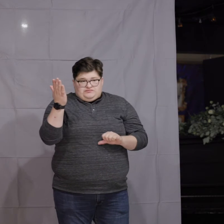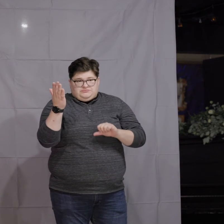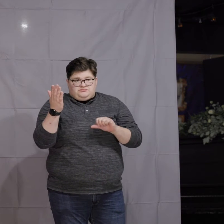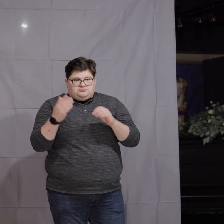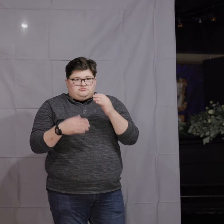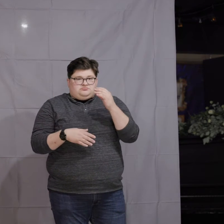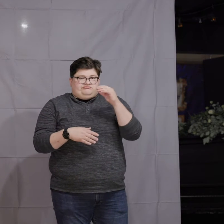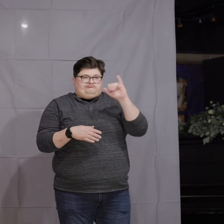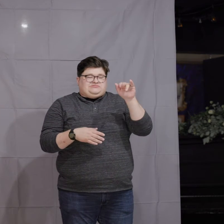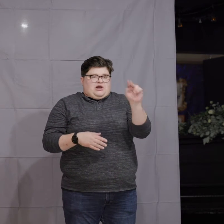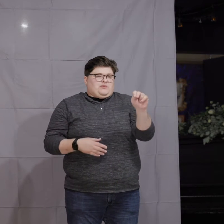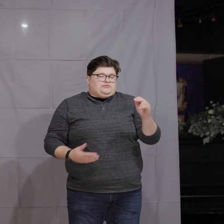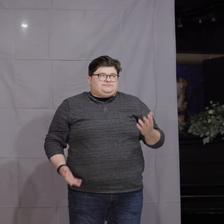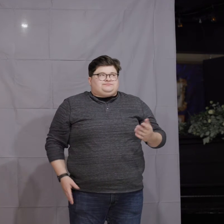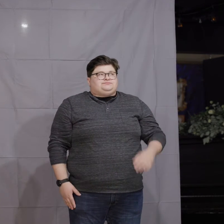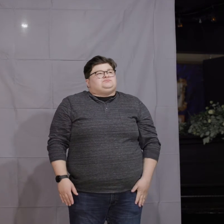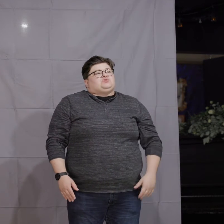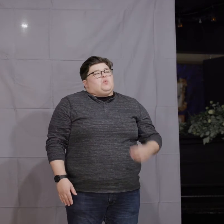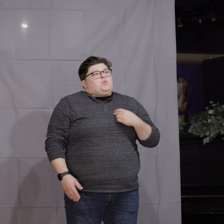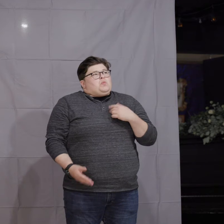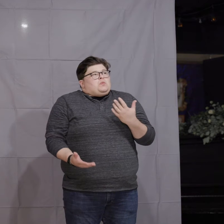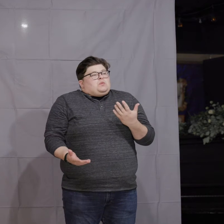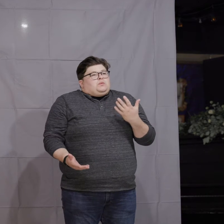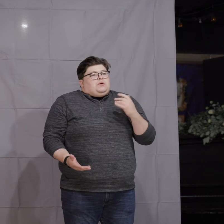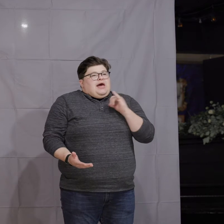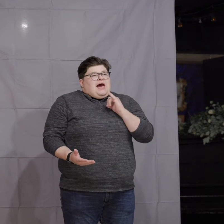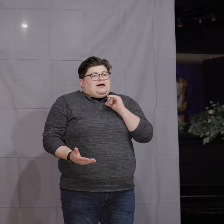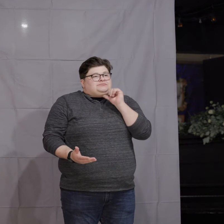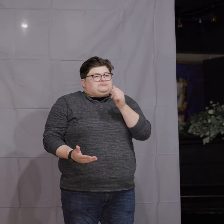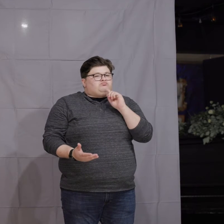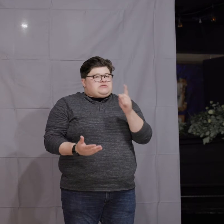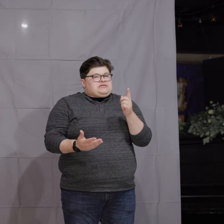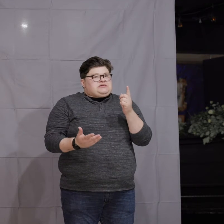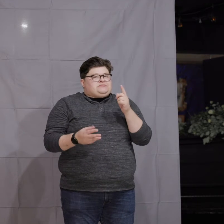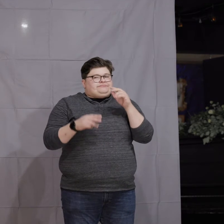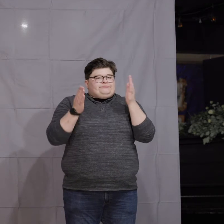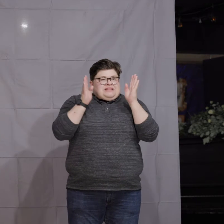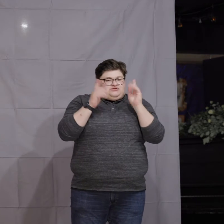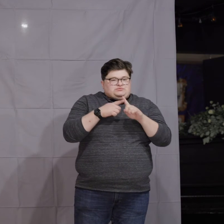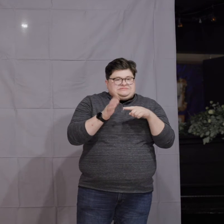and a hip that was actually scheduled for January. I hadn't really paid attention